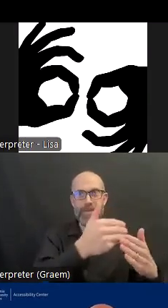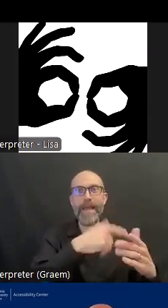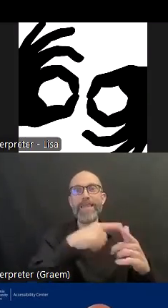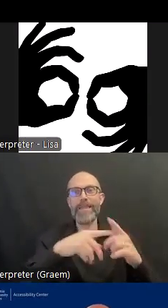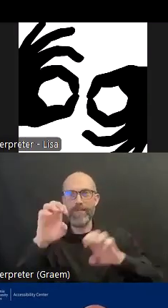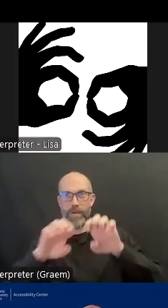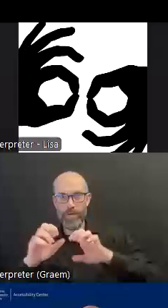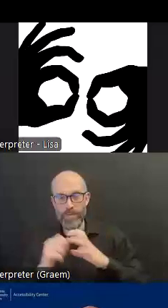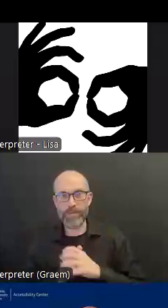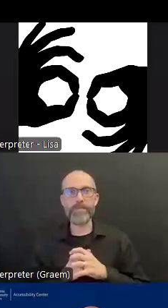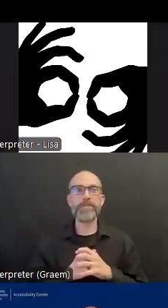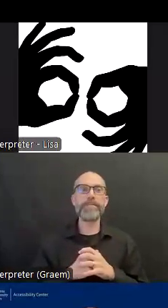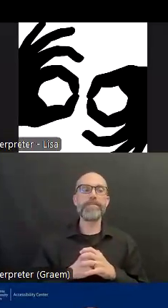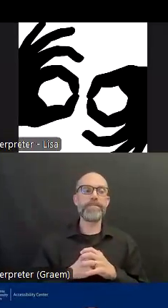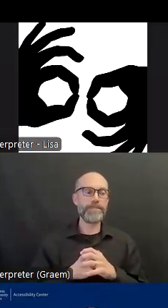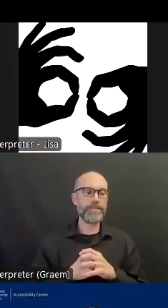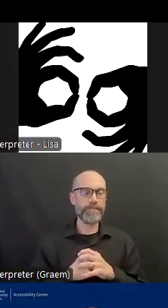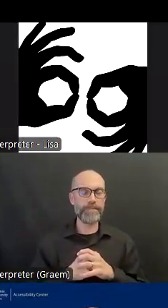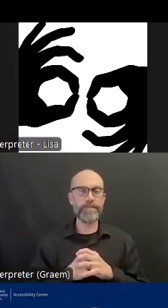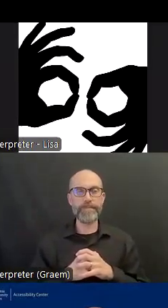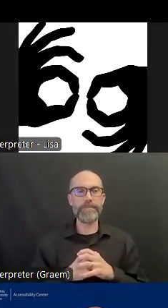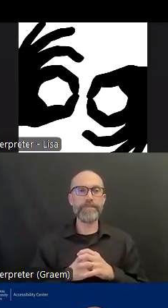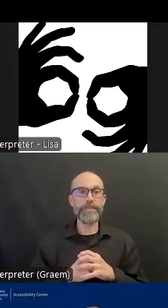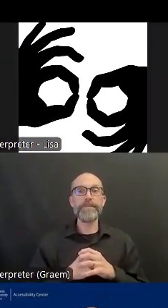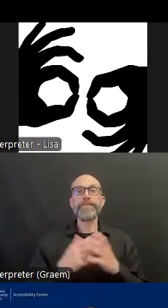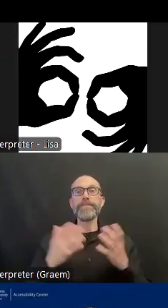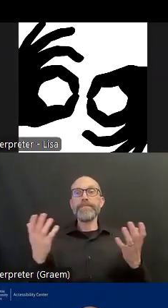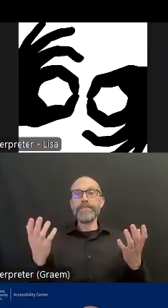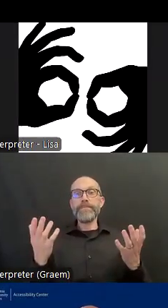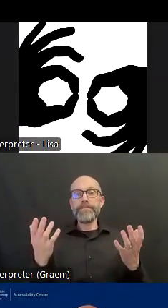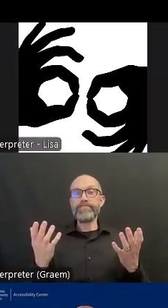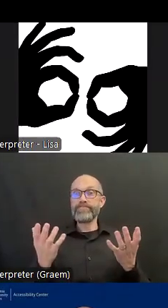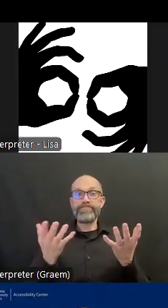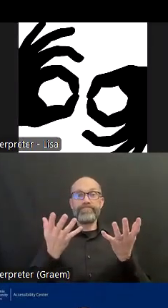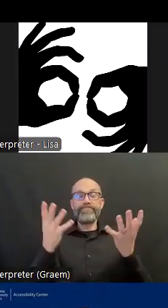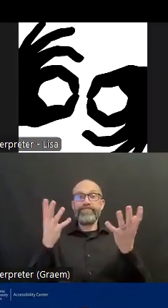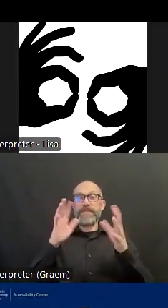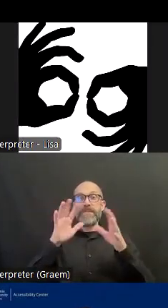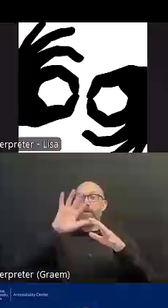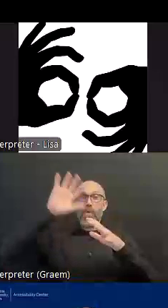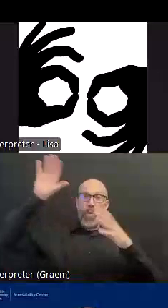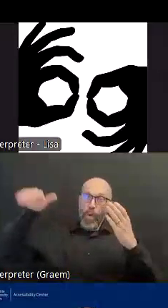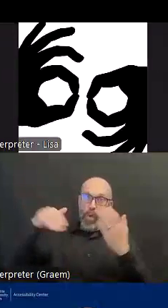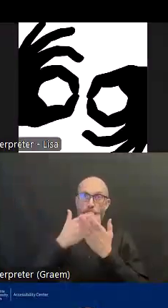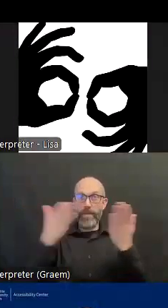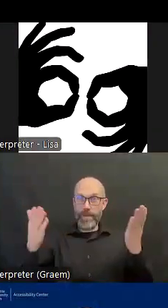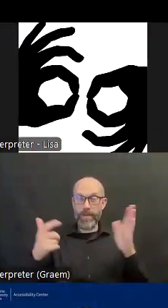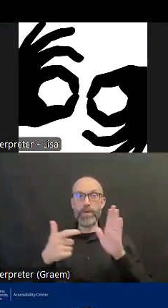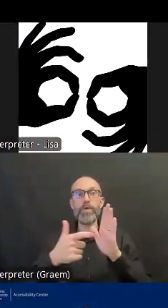So this is the whole thing. So you require the accessibility review